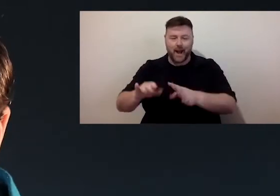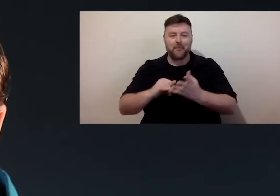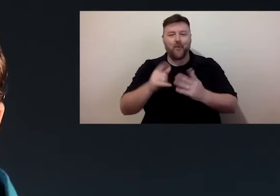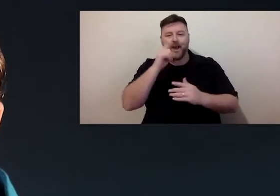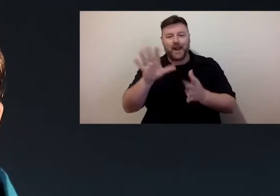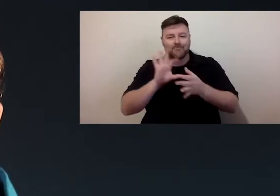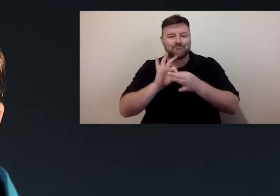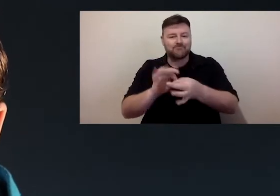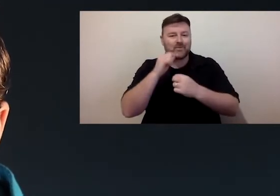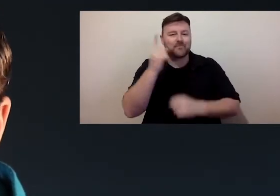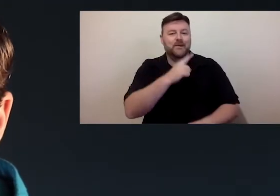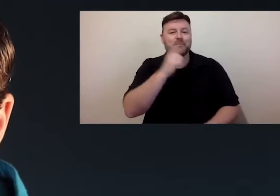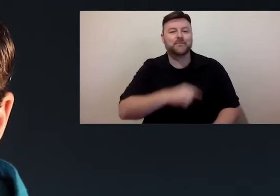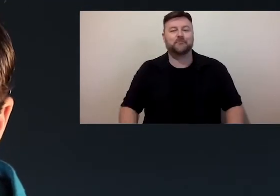The GIF of